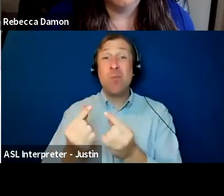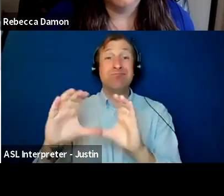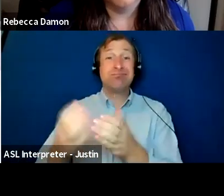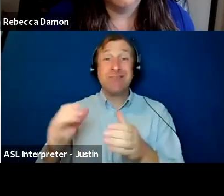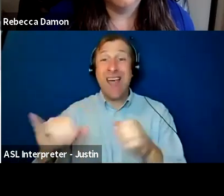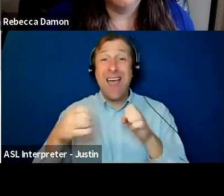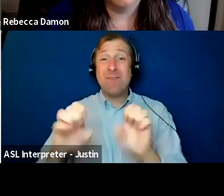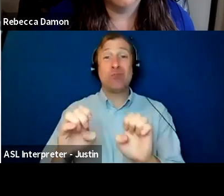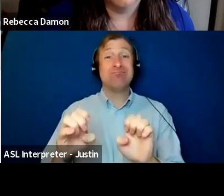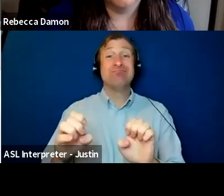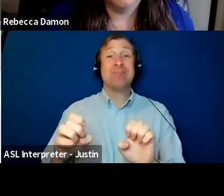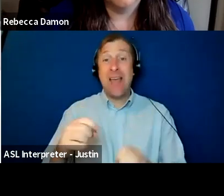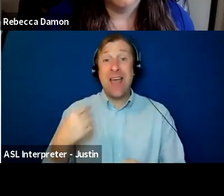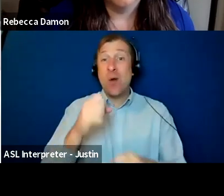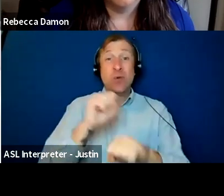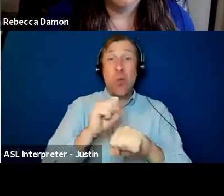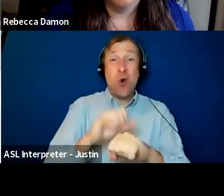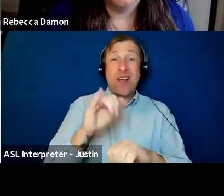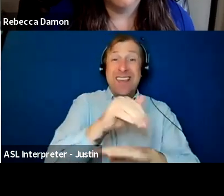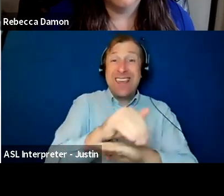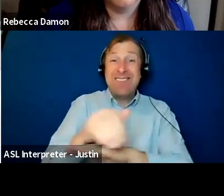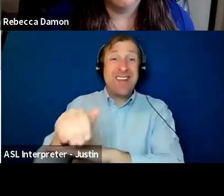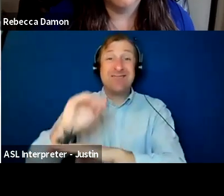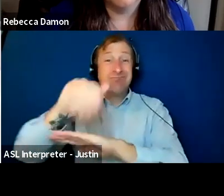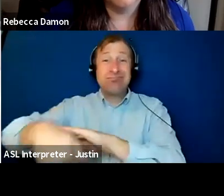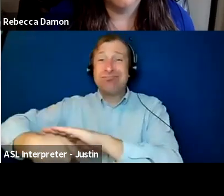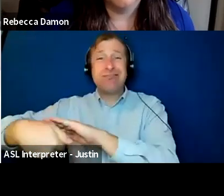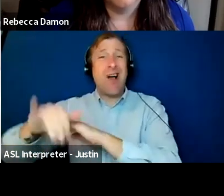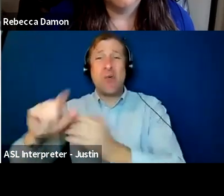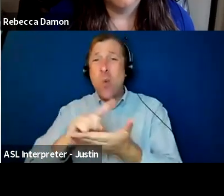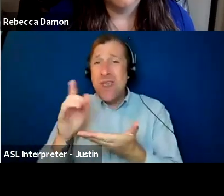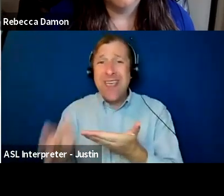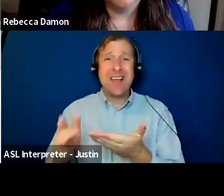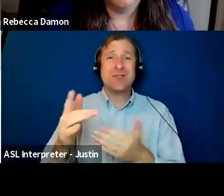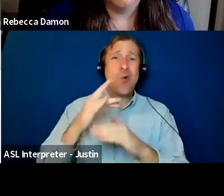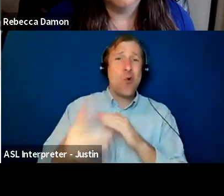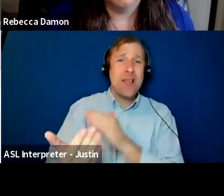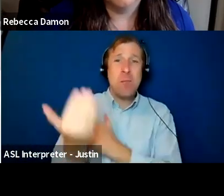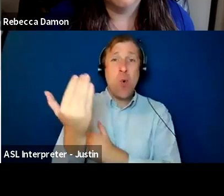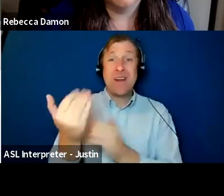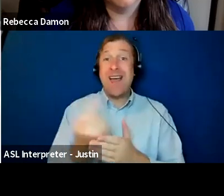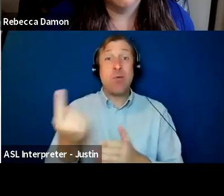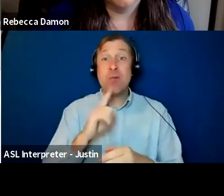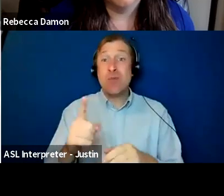This was work in the evenings, late at night, on the weekends, early in the morning. Everyone did whatever it is that we had